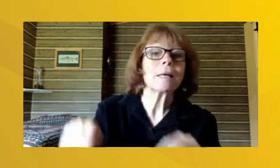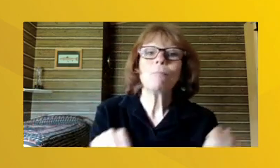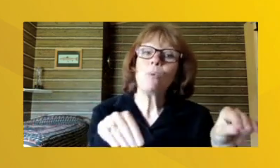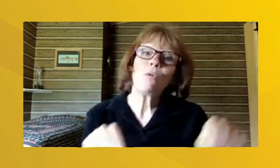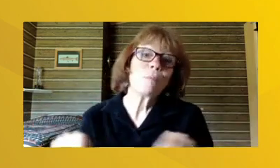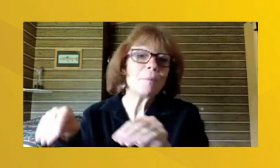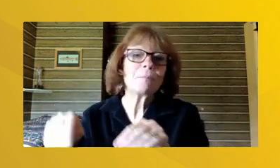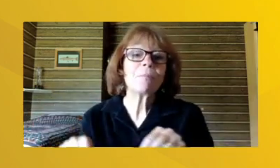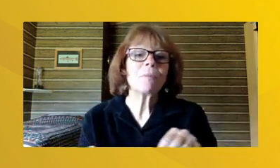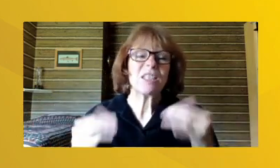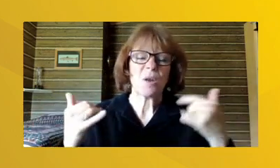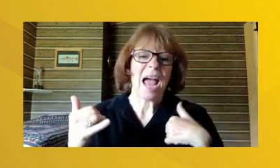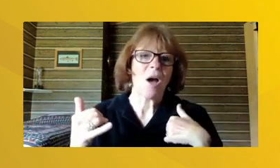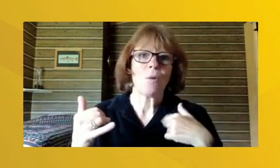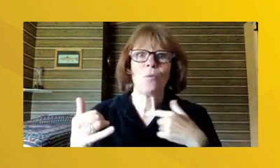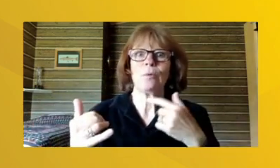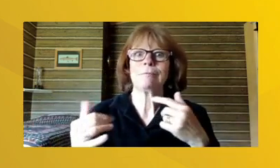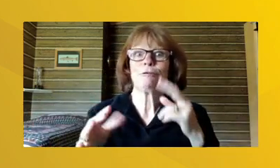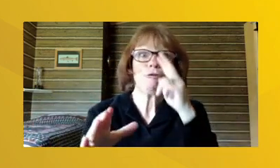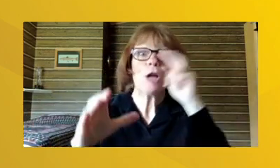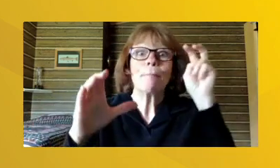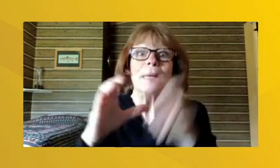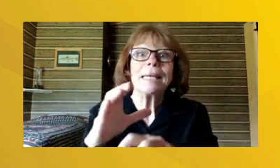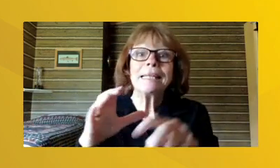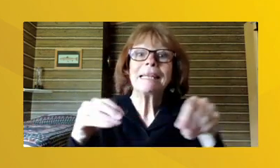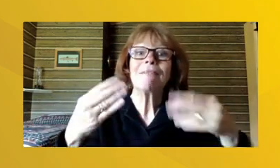right in and give you a true taste of what that looks like.